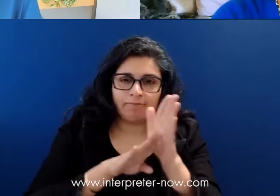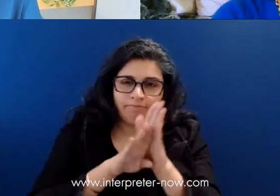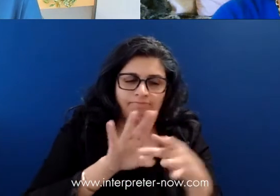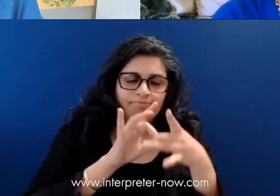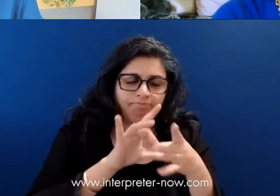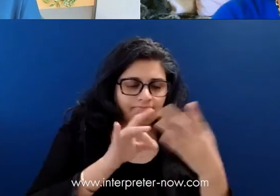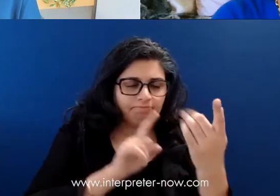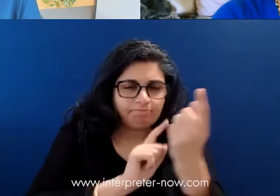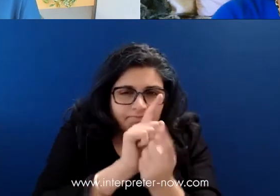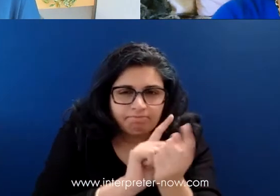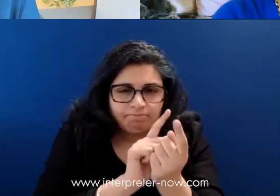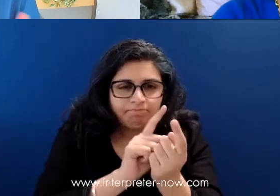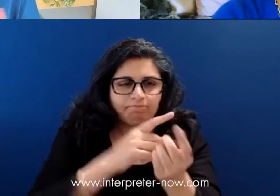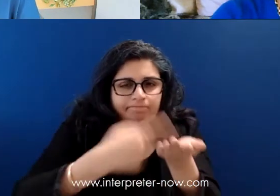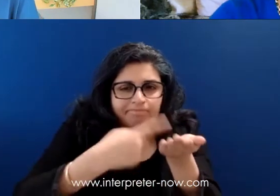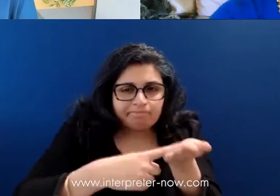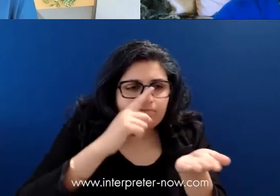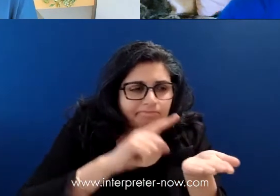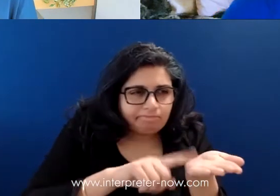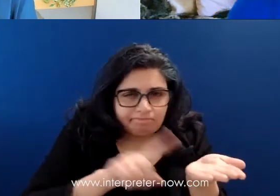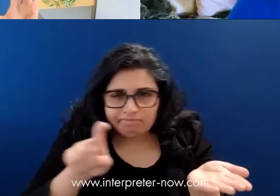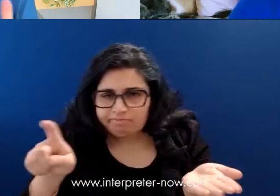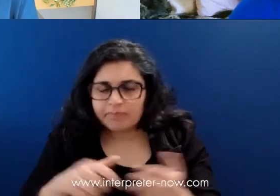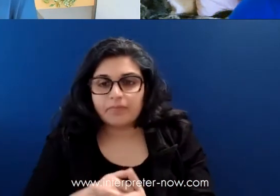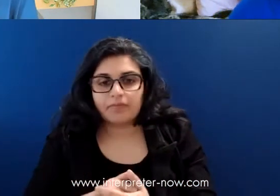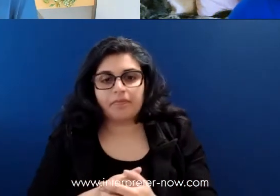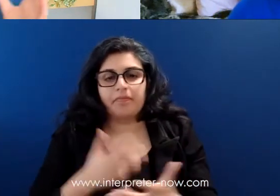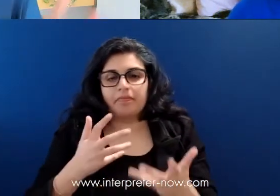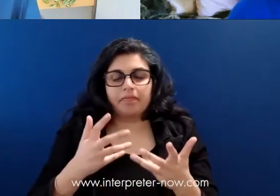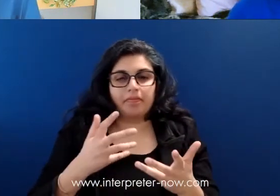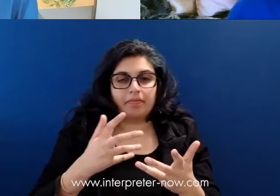and I think a key piece of this also is maybe we could talk a little bit about psychological